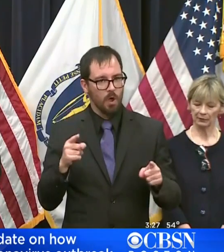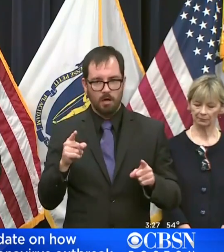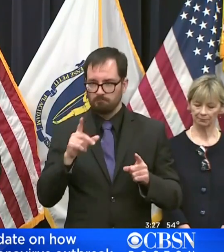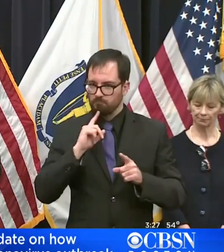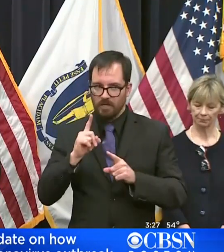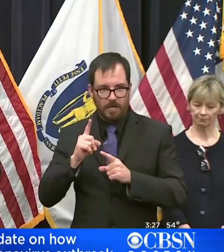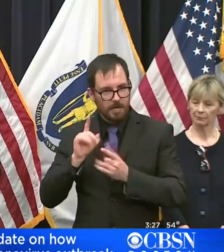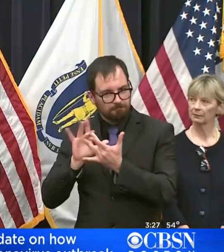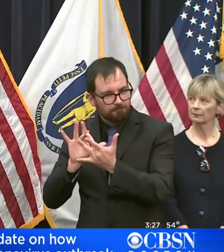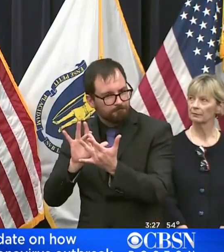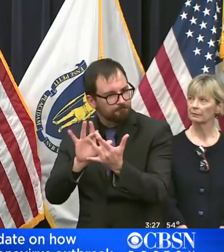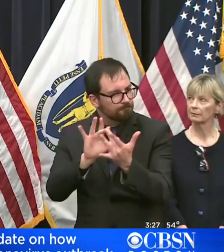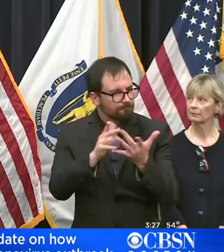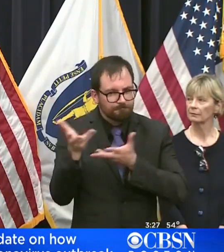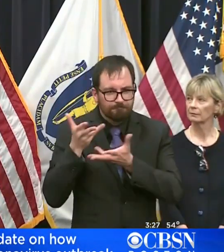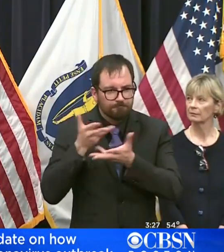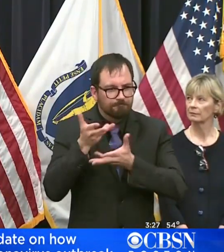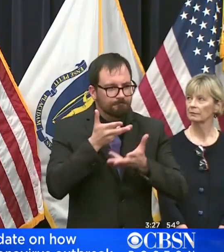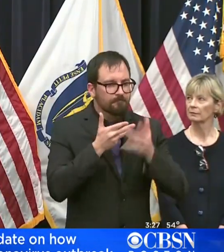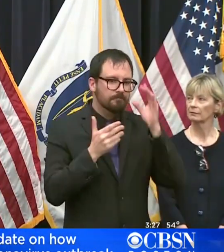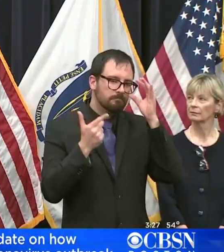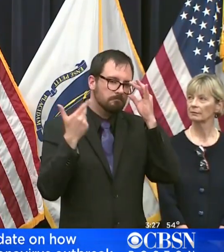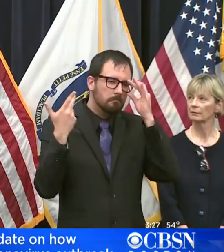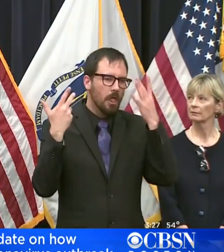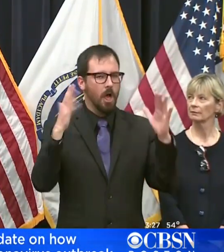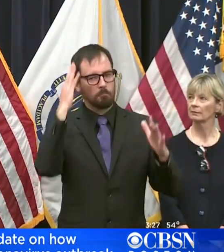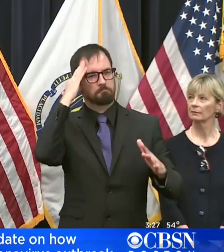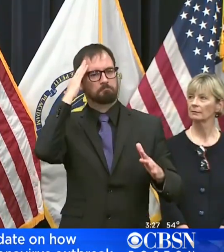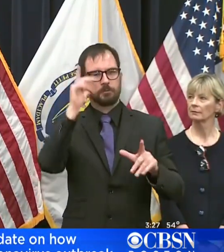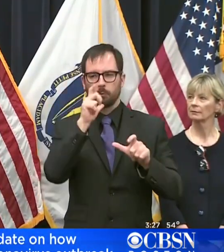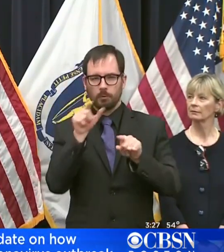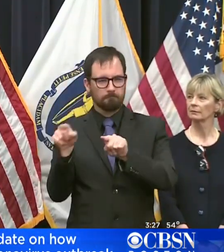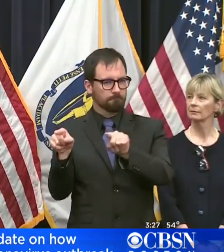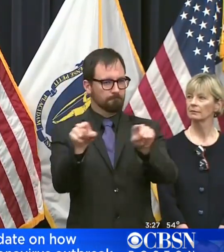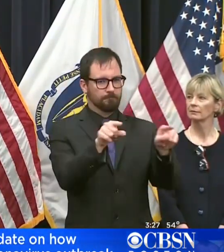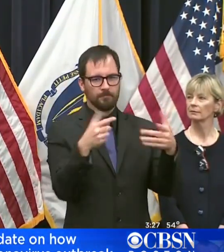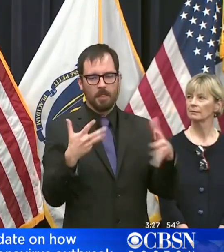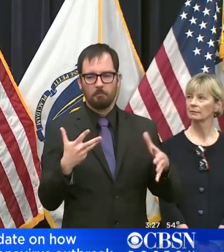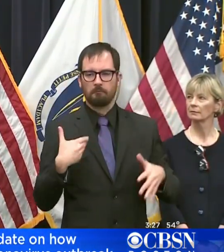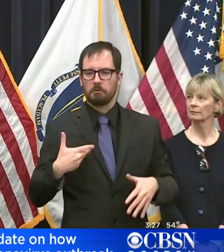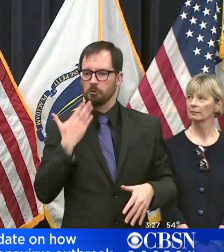INTO THE COMMUNITY AND KNOWS GENERALLY WHERE THE SITES WILL END UP -- WHICH ORGANIZATIONS WILL BE INVOLVED.